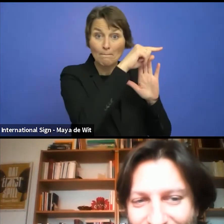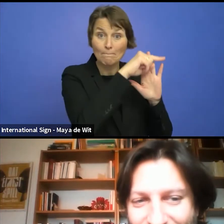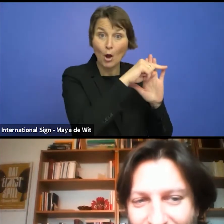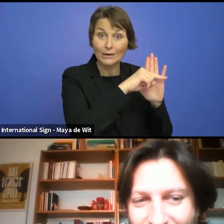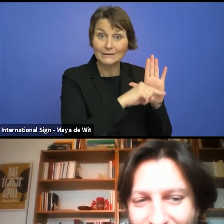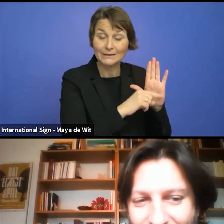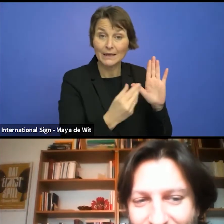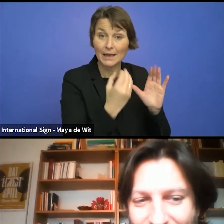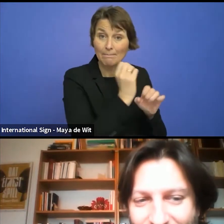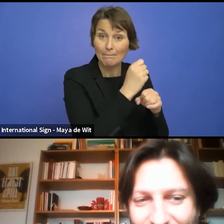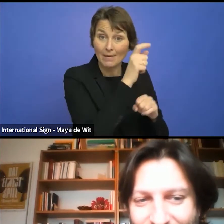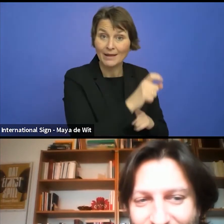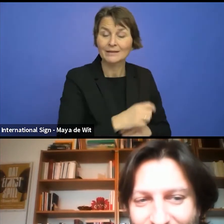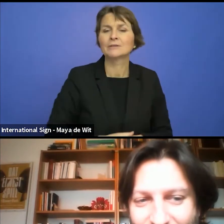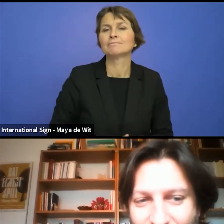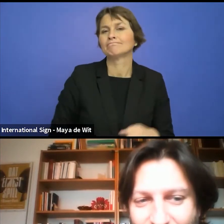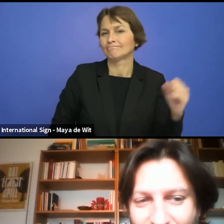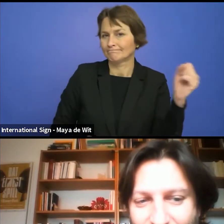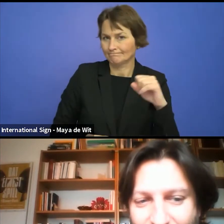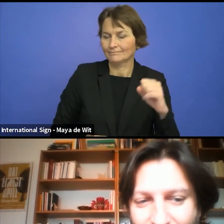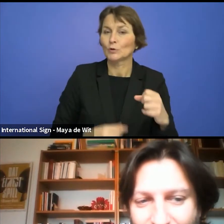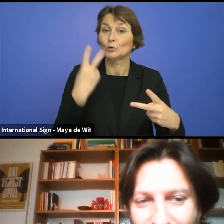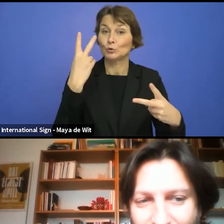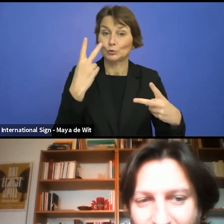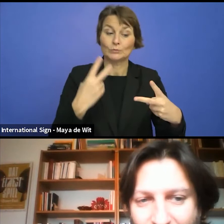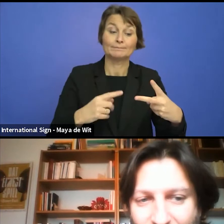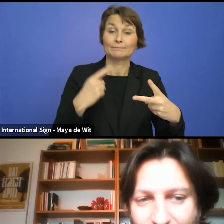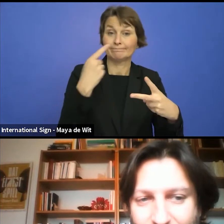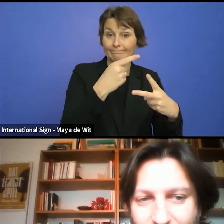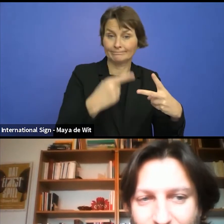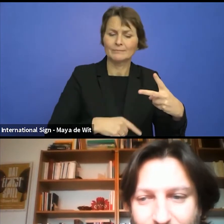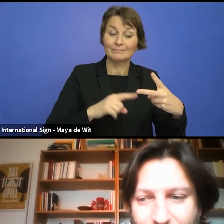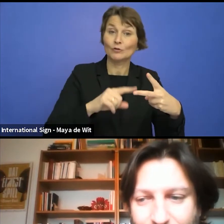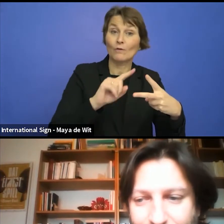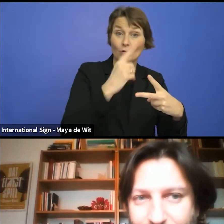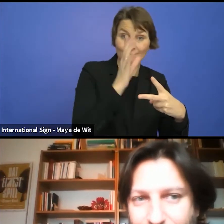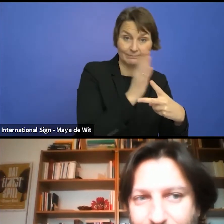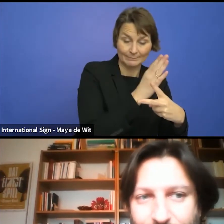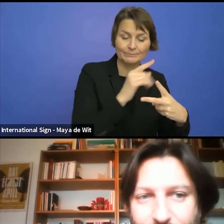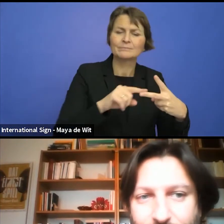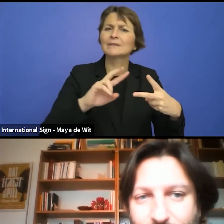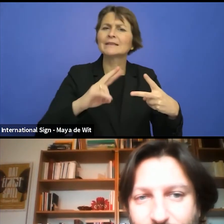goals and goal number two was to create a common voice to develop a policy dialogue and for this